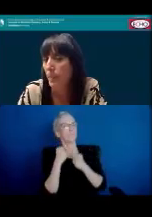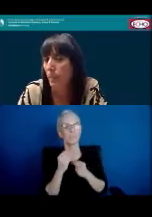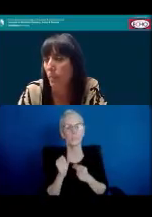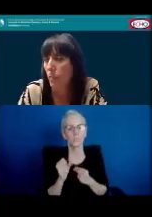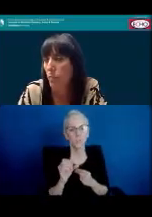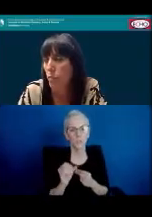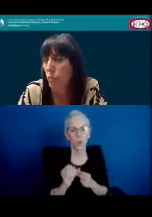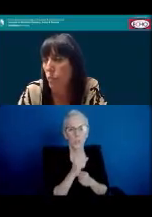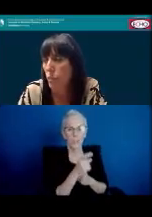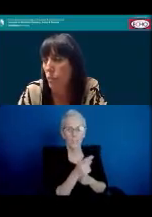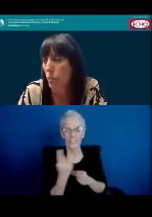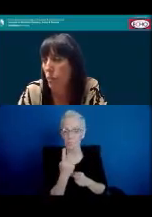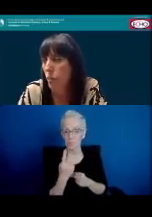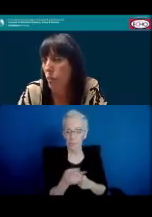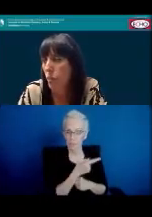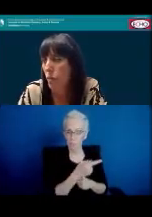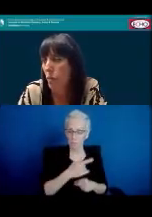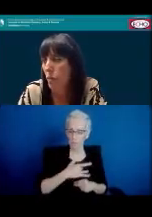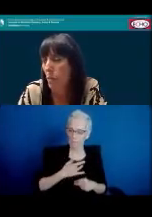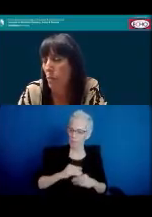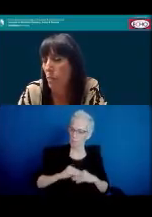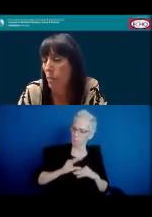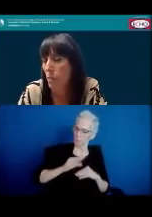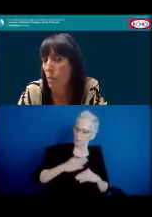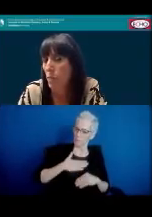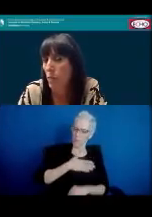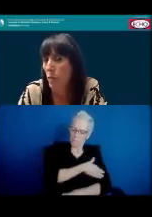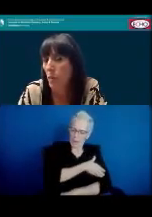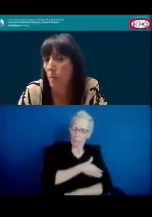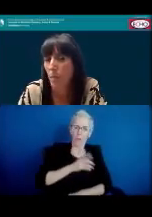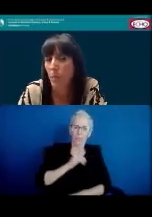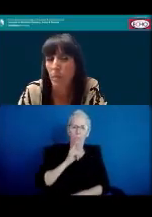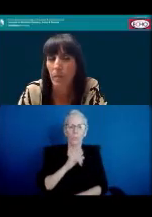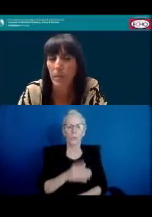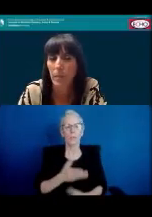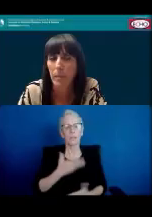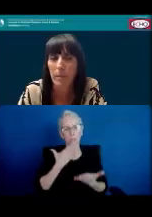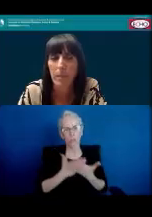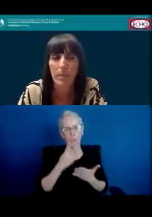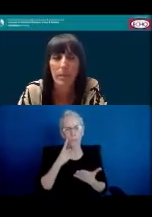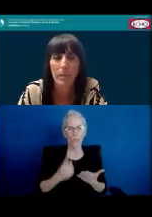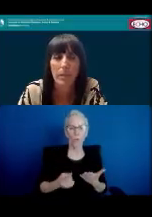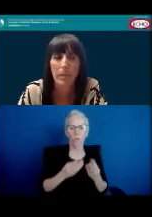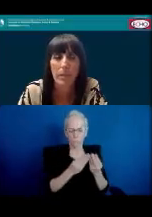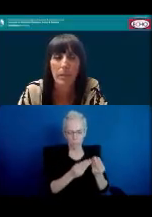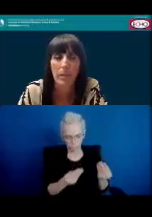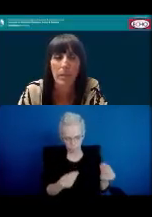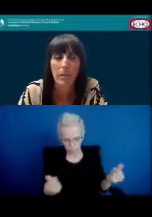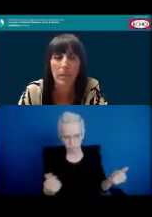really good thing to alleviate those effects and also build their self confidence. But honestly, we use this kind of